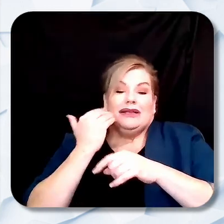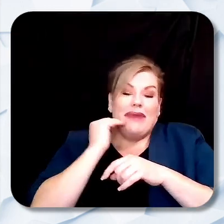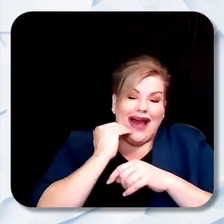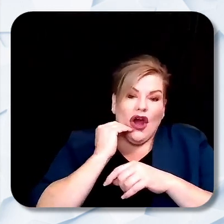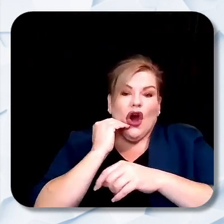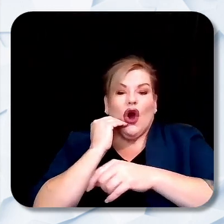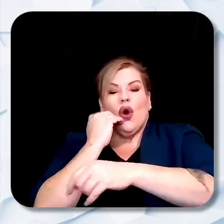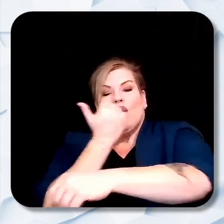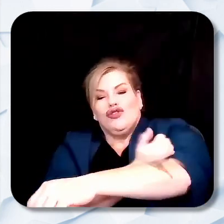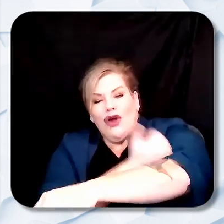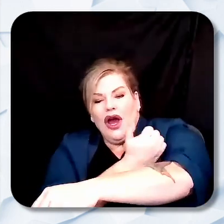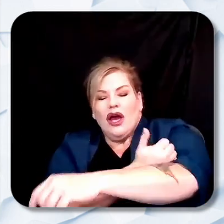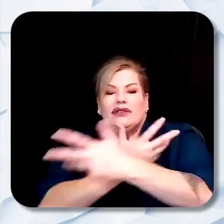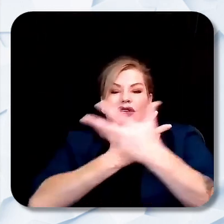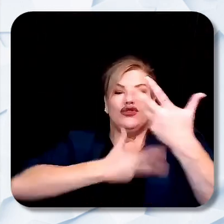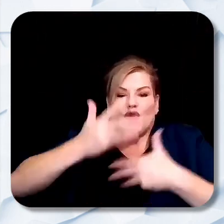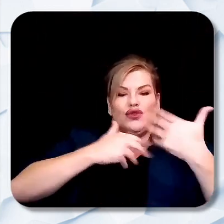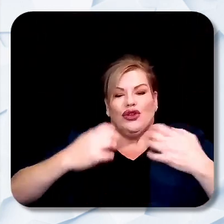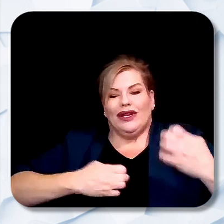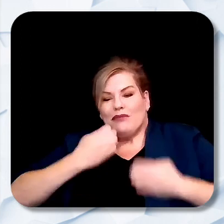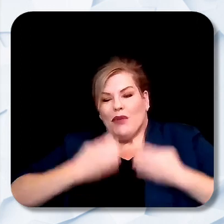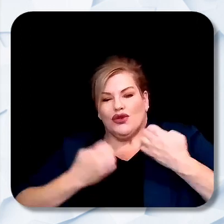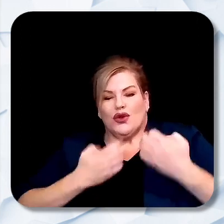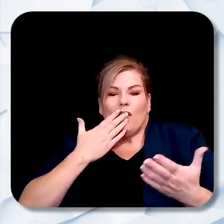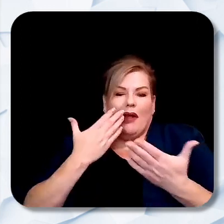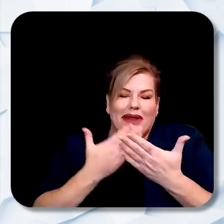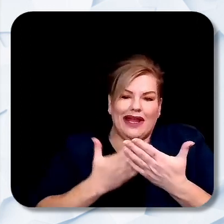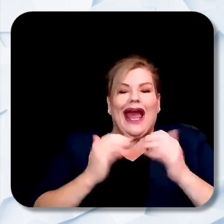emotional wellbeing, when we're explicitly talking about stress management, coping strategies,